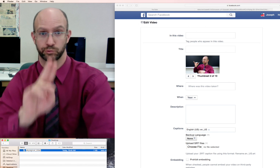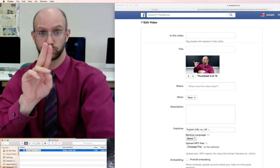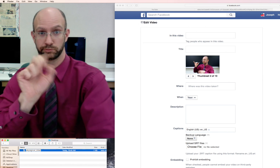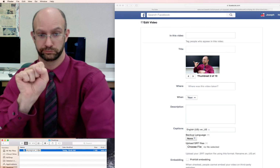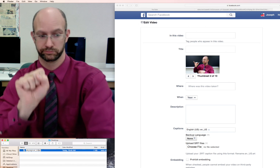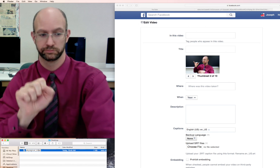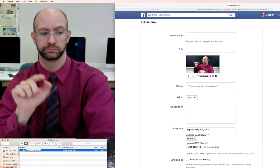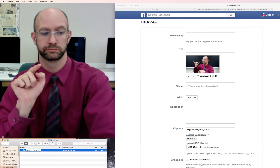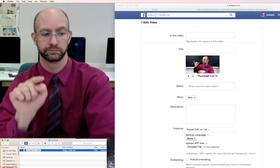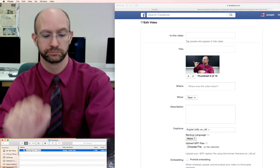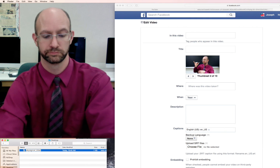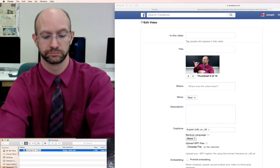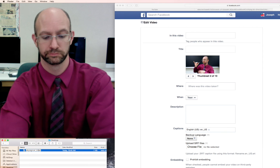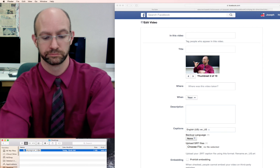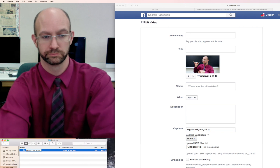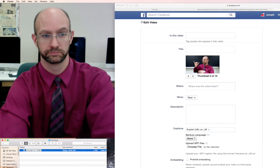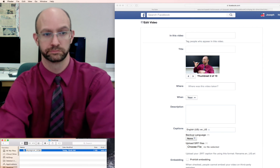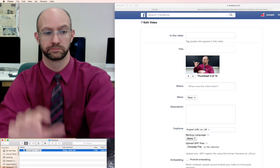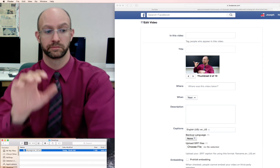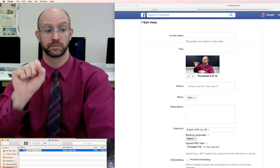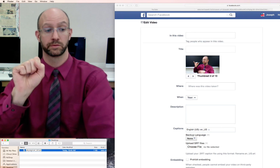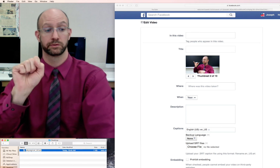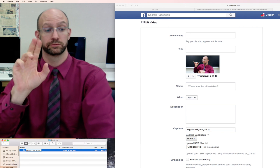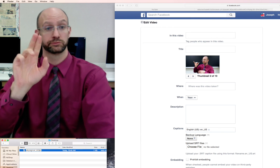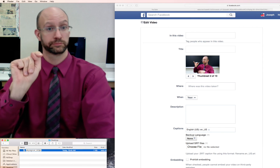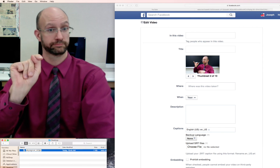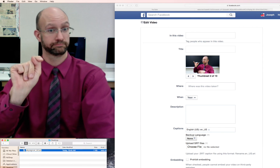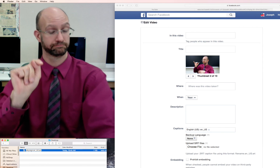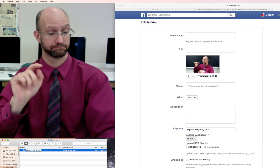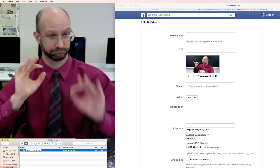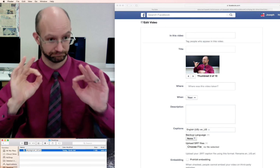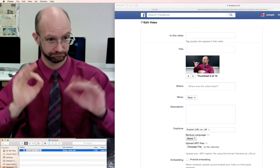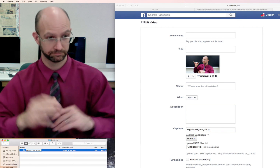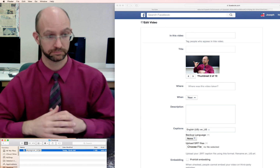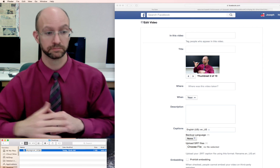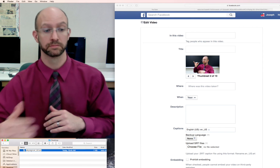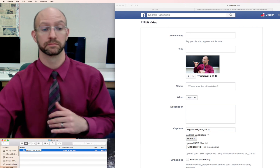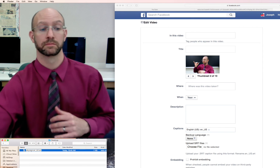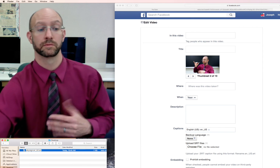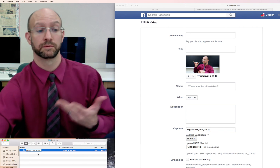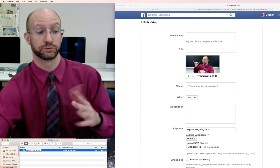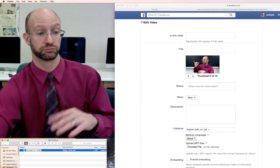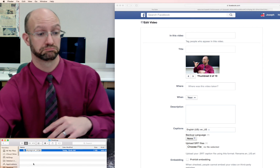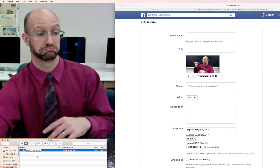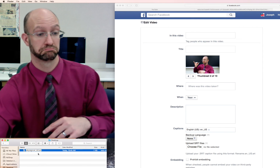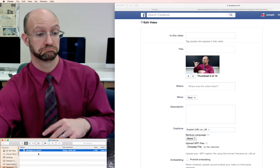US.srt Ok then you are done.